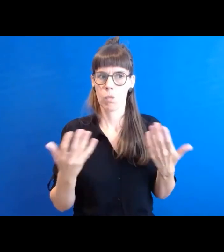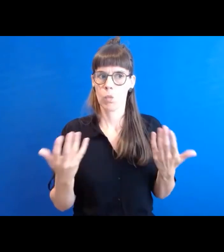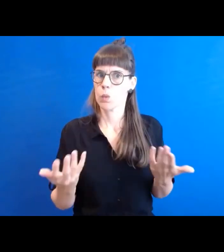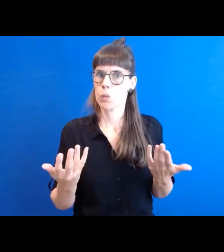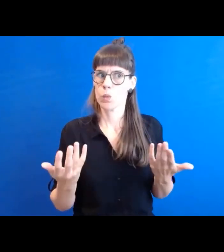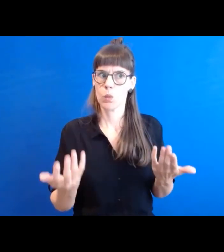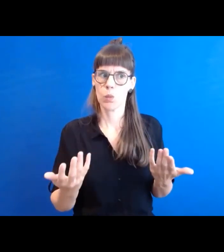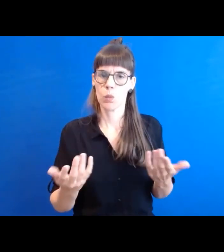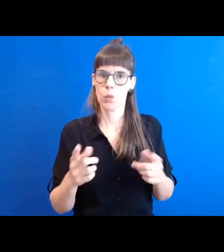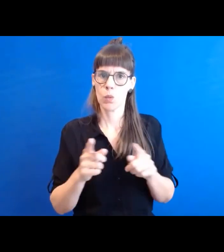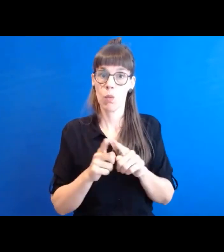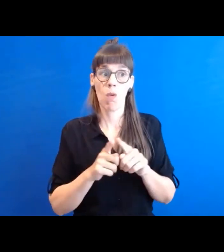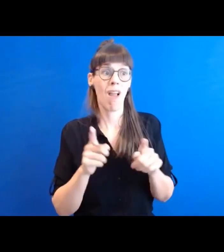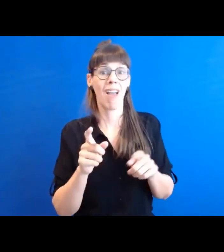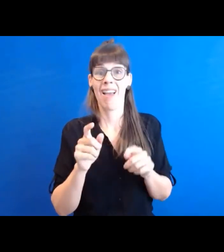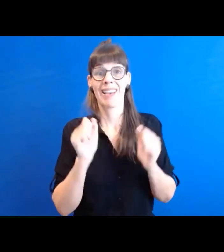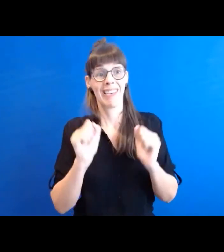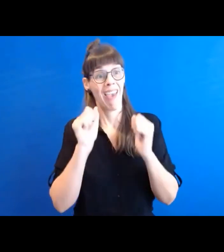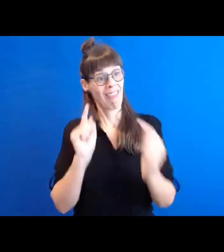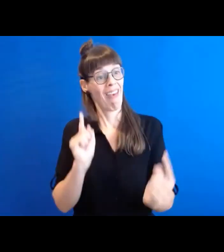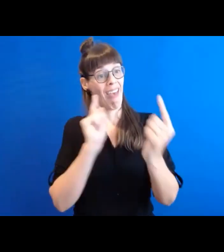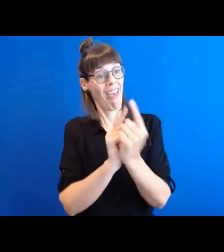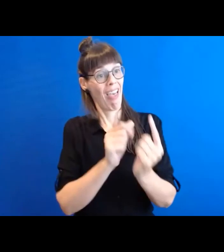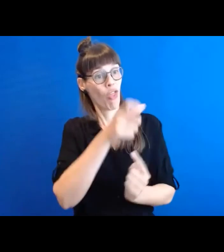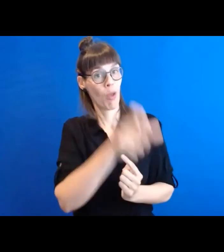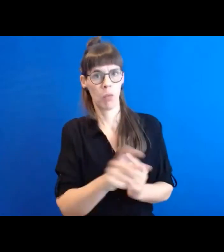are